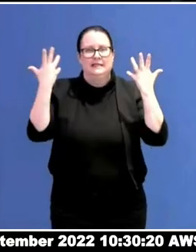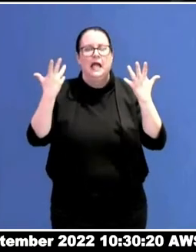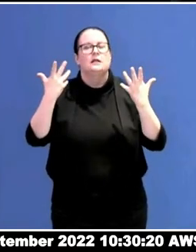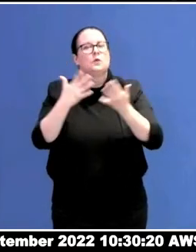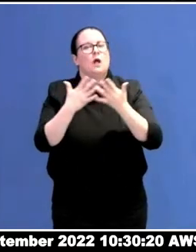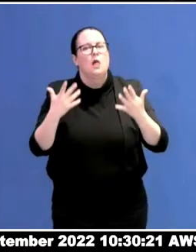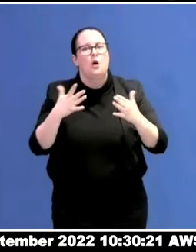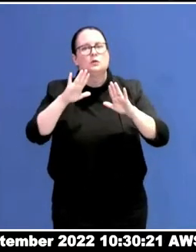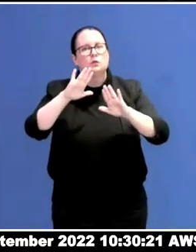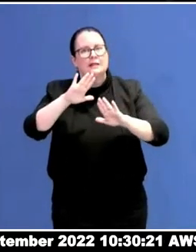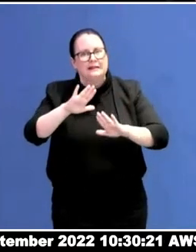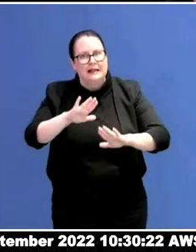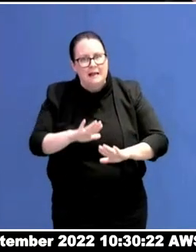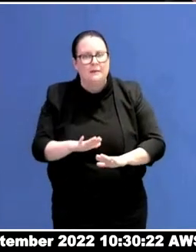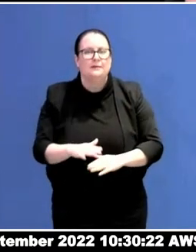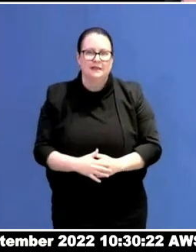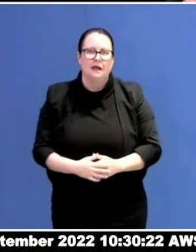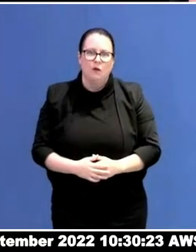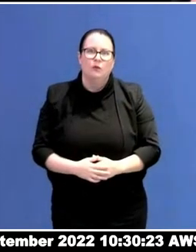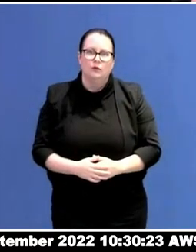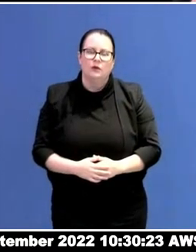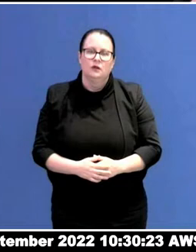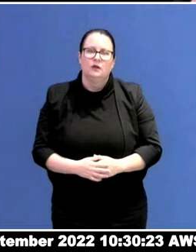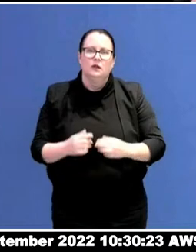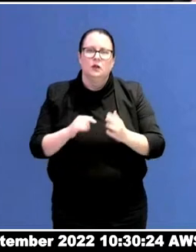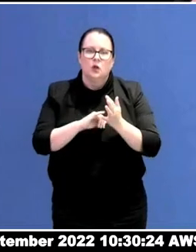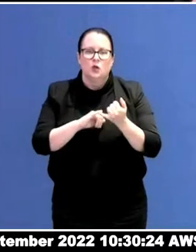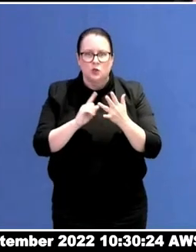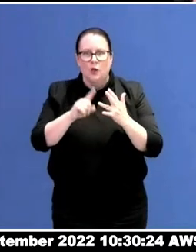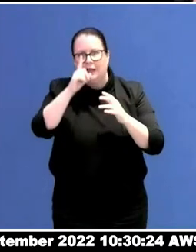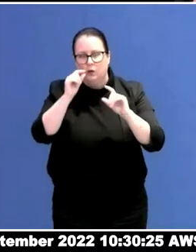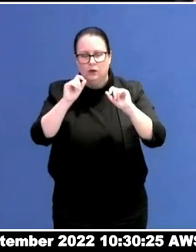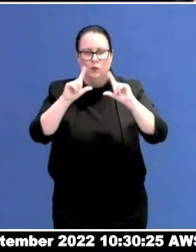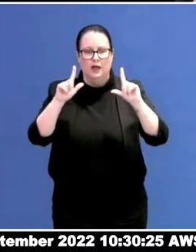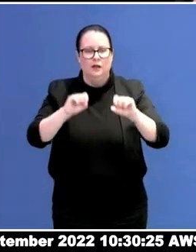and get him back to a place where he would be able to get more sleep.